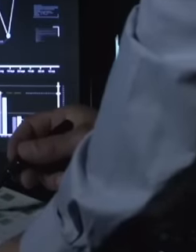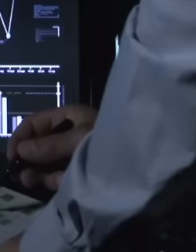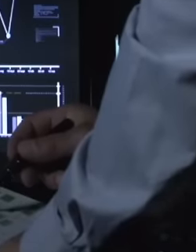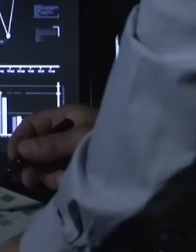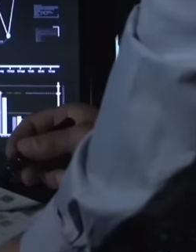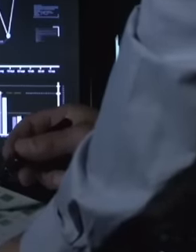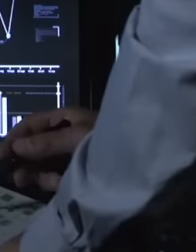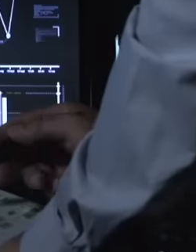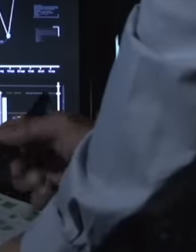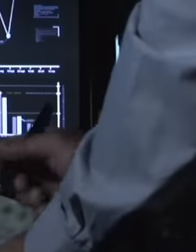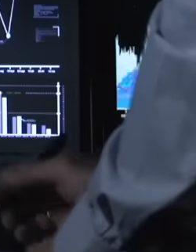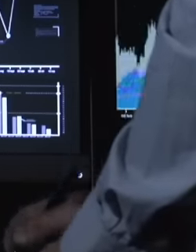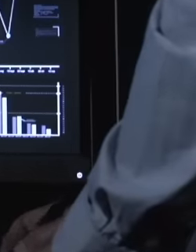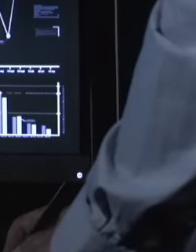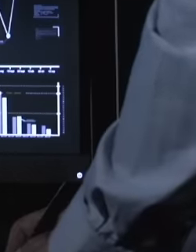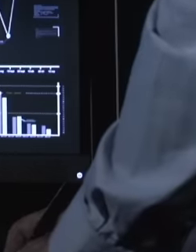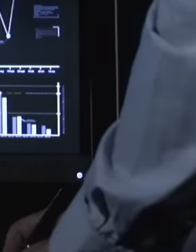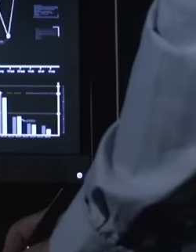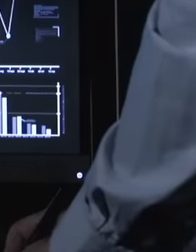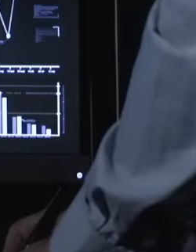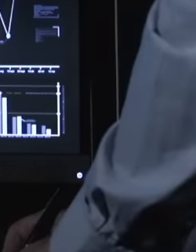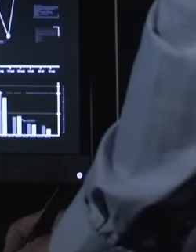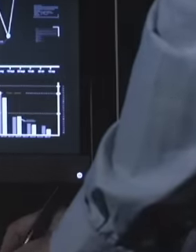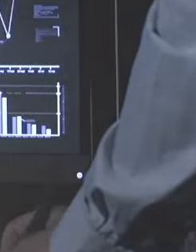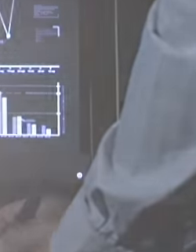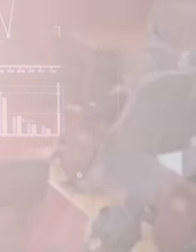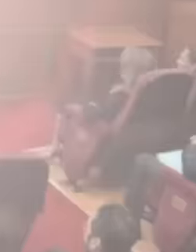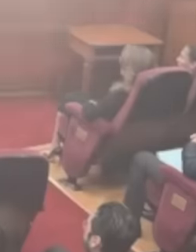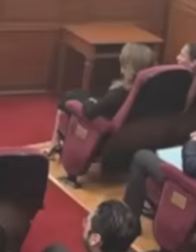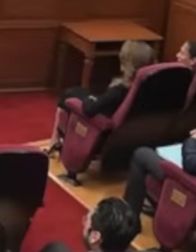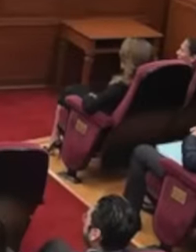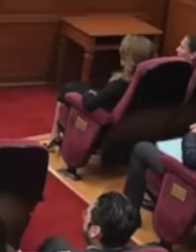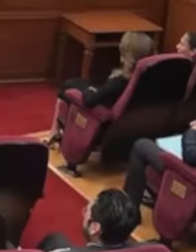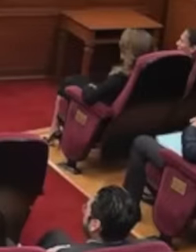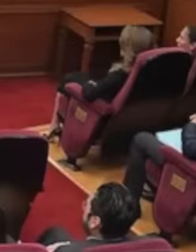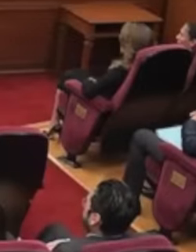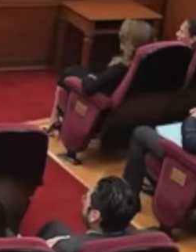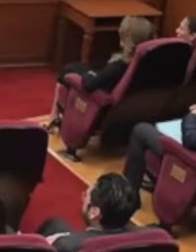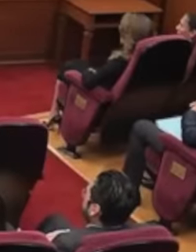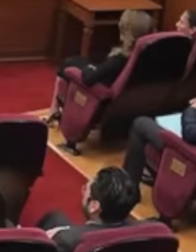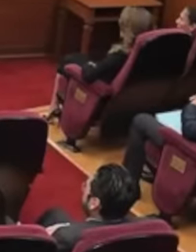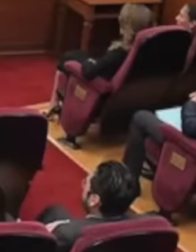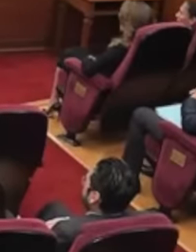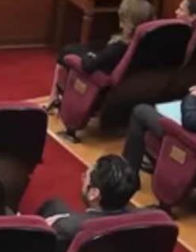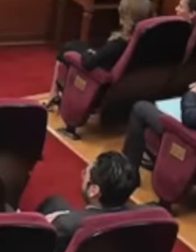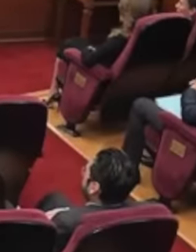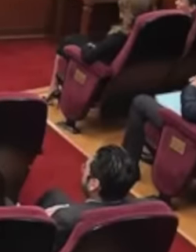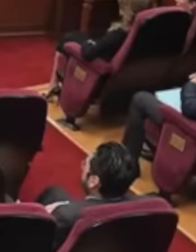his country about the imminent approval of the judicial reform in Mexico which seeks to